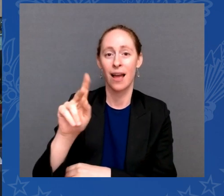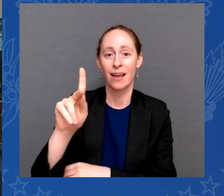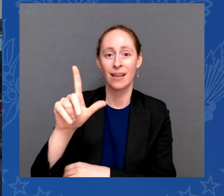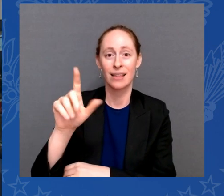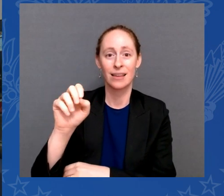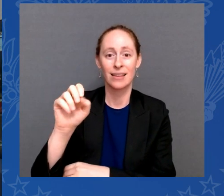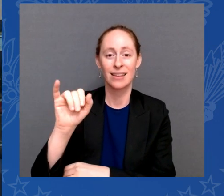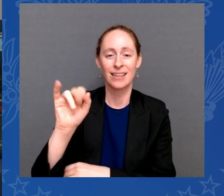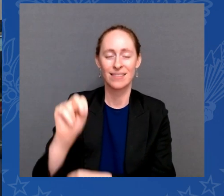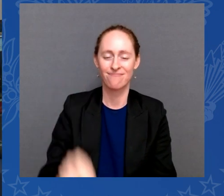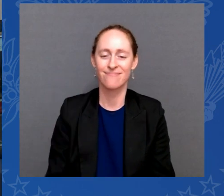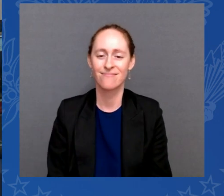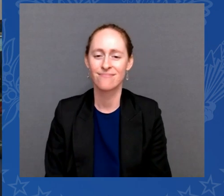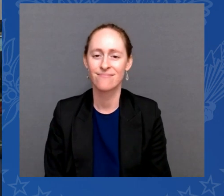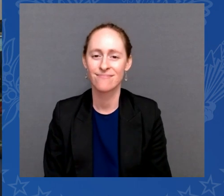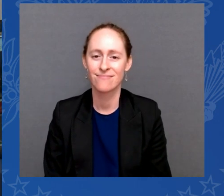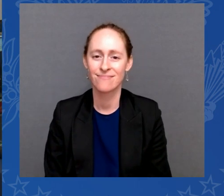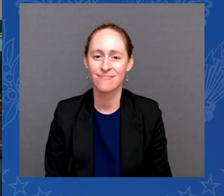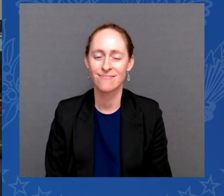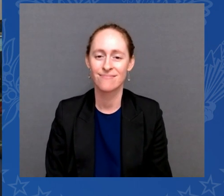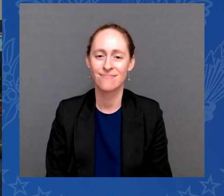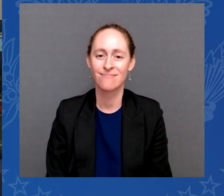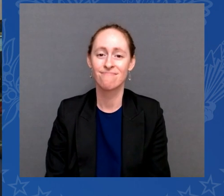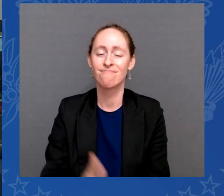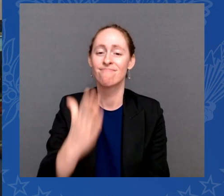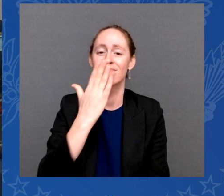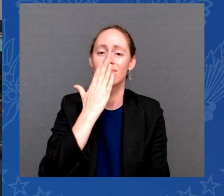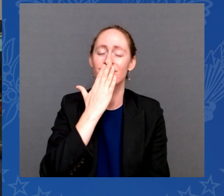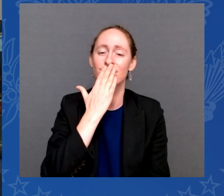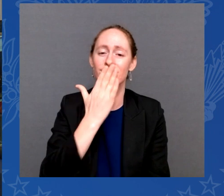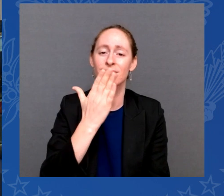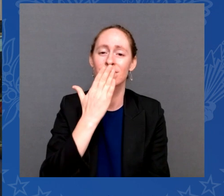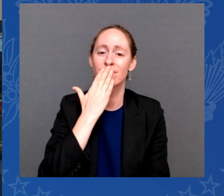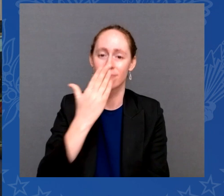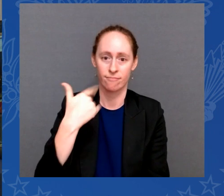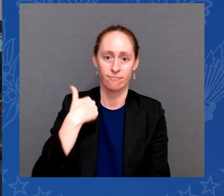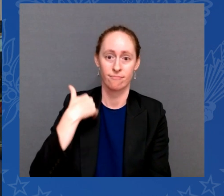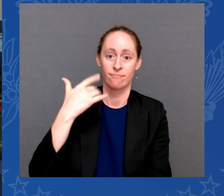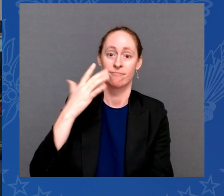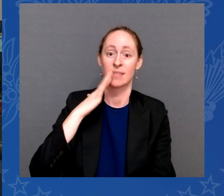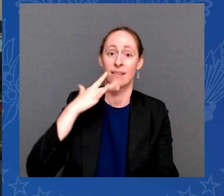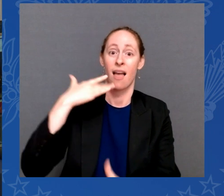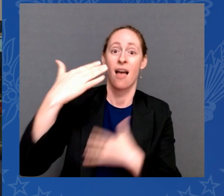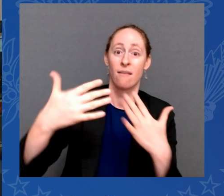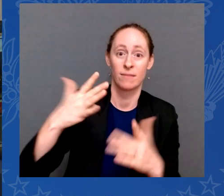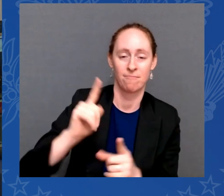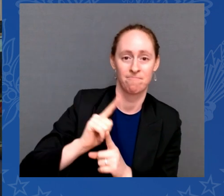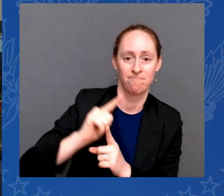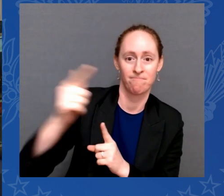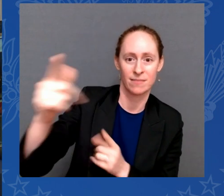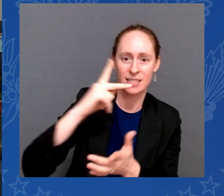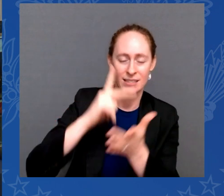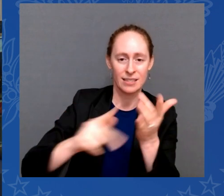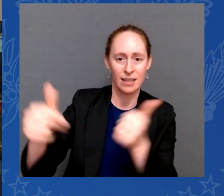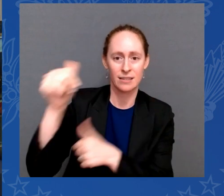to my co-chair, Secretary Becerra, to talk about the work that you've been doing over at HHS and what you're planning to do.